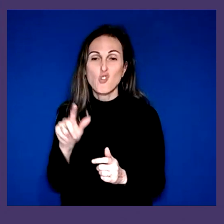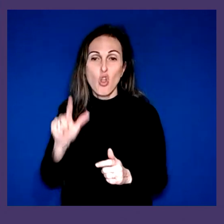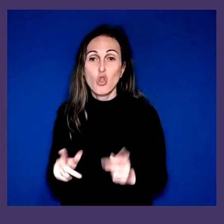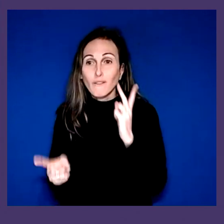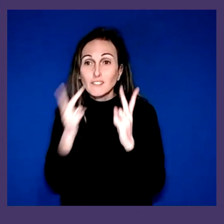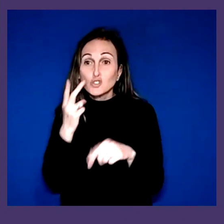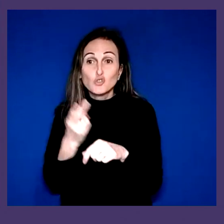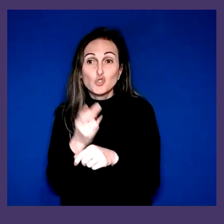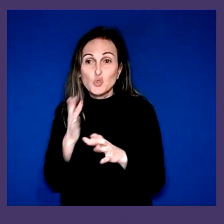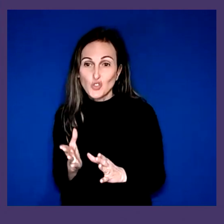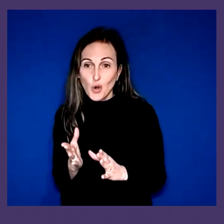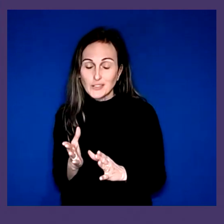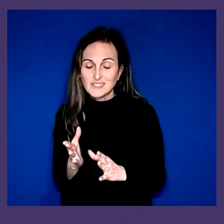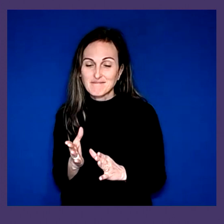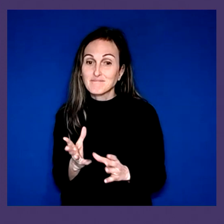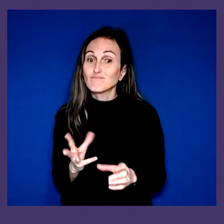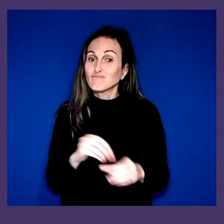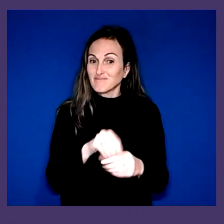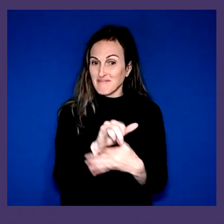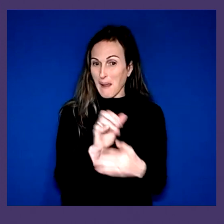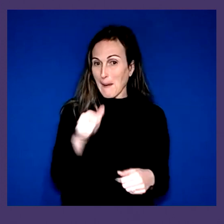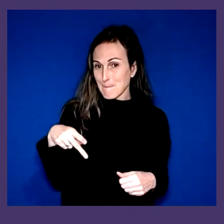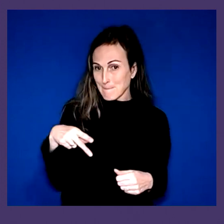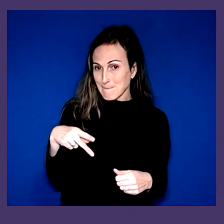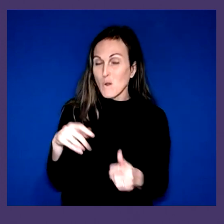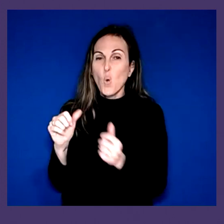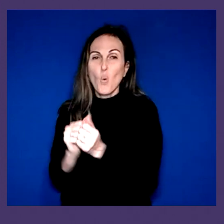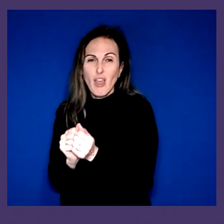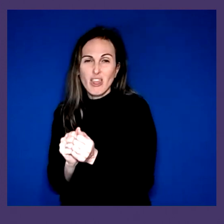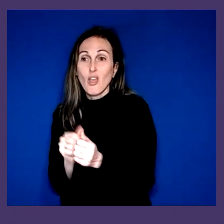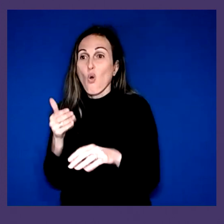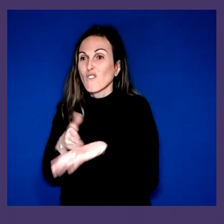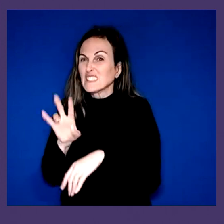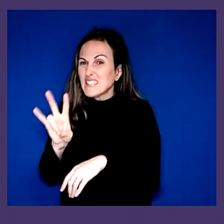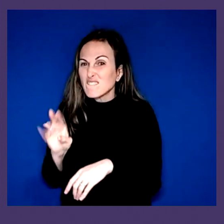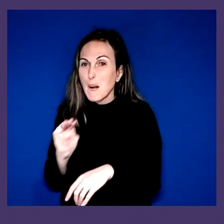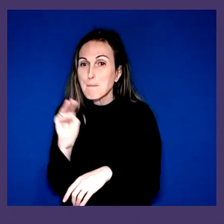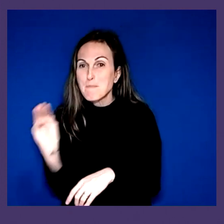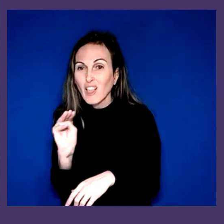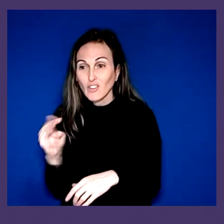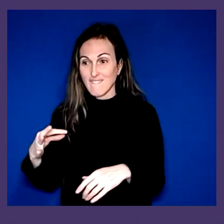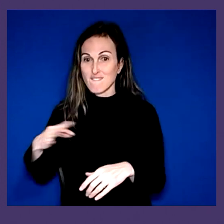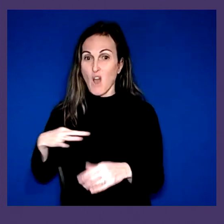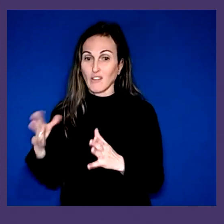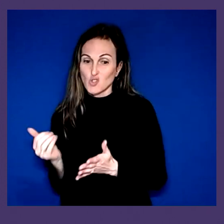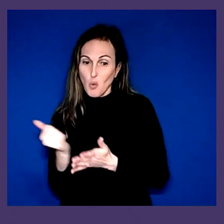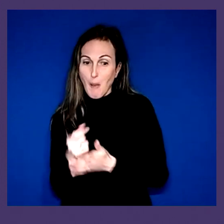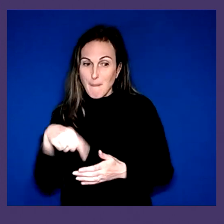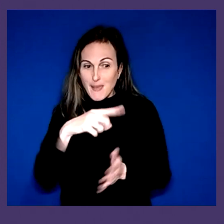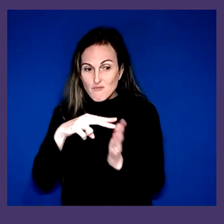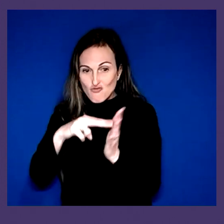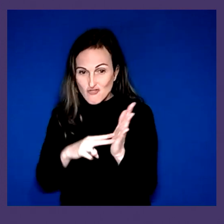The way the app works is that through a one-way video call and a two-way audio call, the volunteer can then